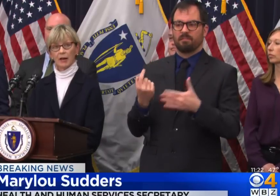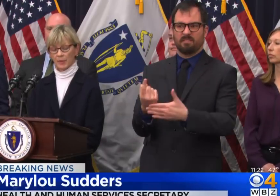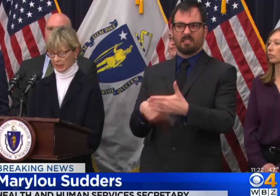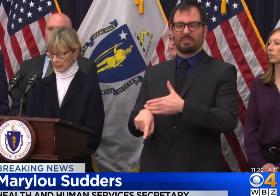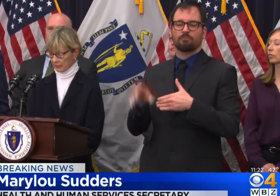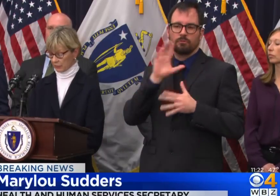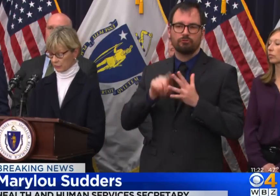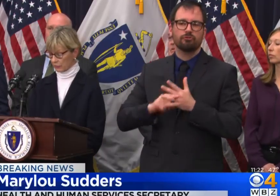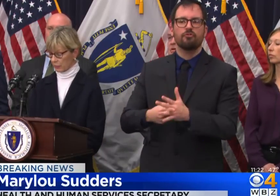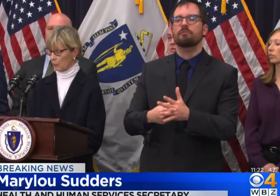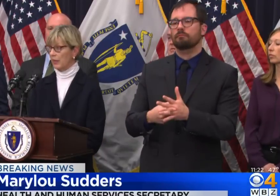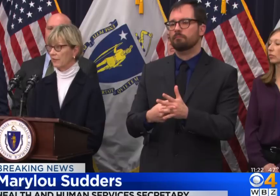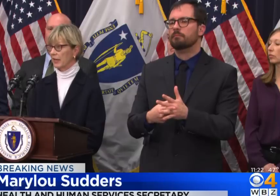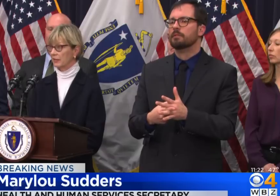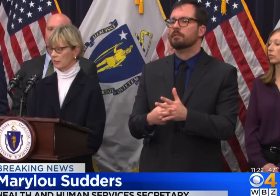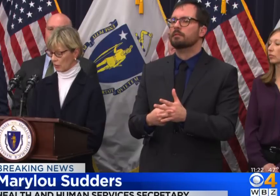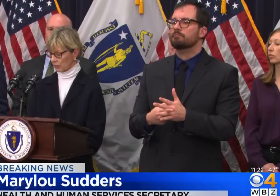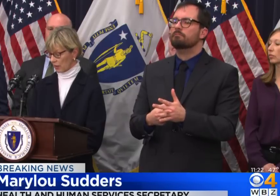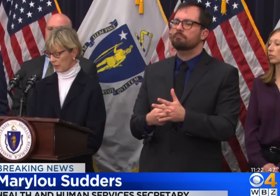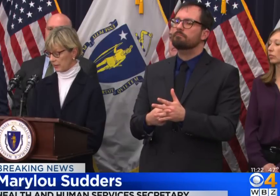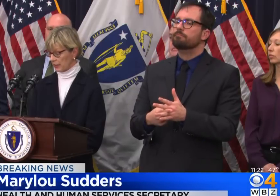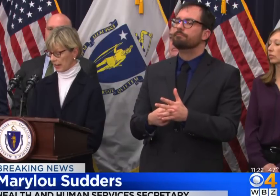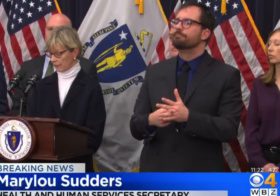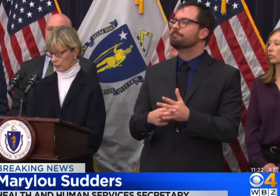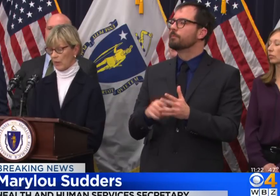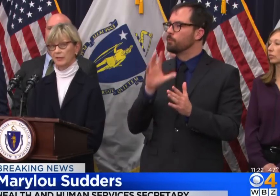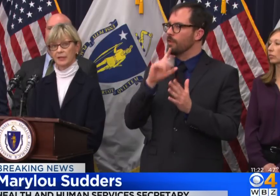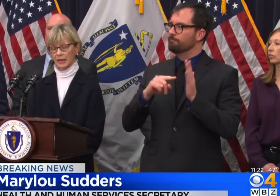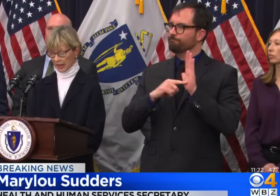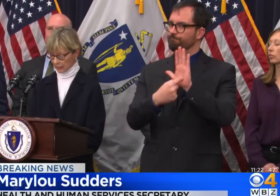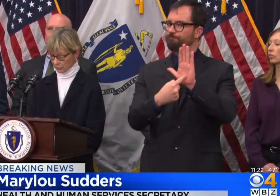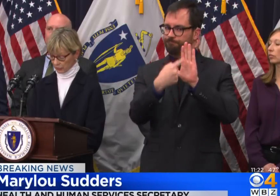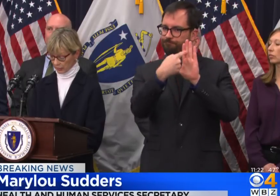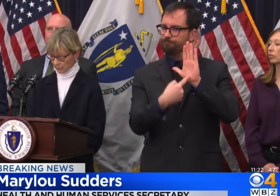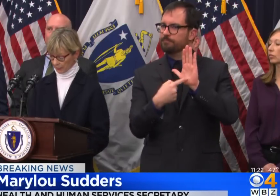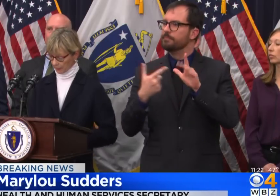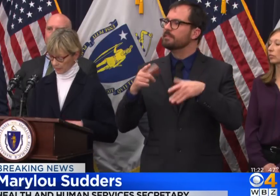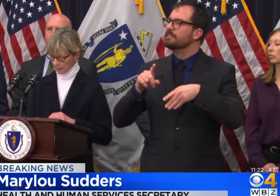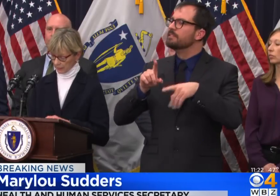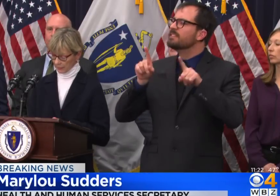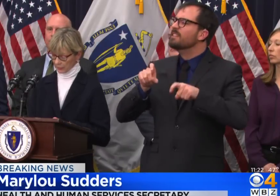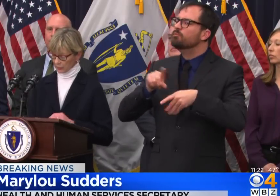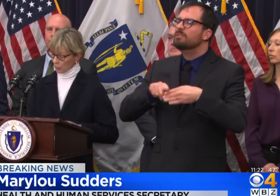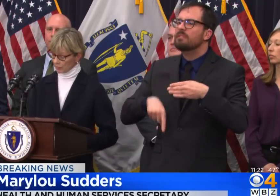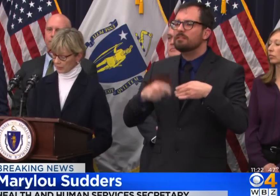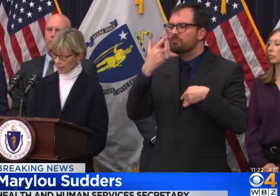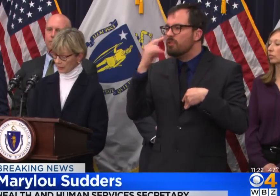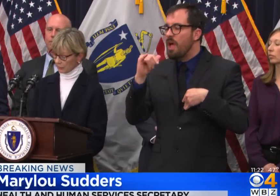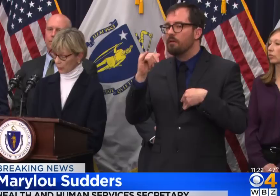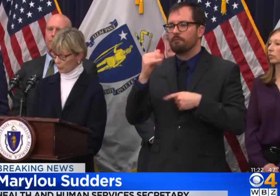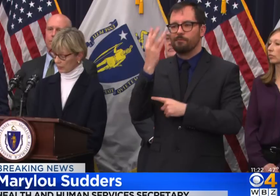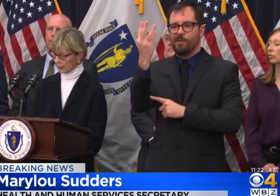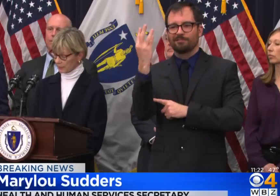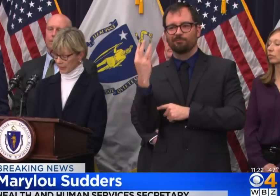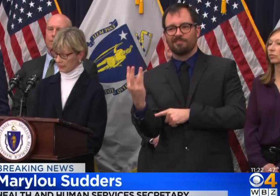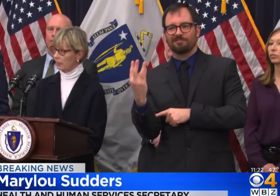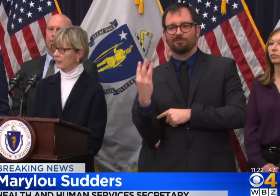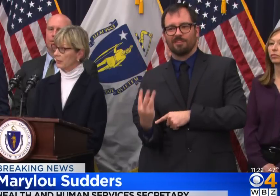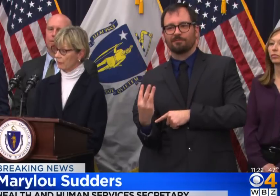BEGINNING NEXT WEEK, AS I HAVE STATED, THE DEPARTMENT OF PUBLIC HEALTH WILL FORMALLY TEST POSTING DATA ABOUT HOW MANY